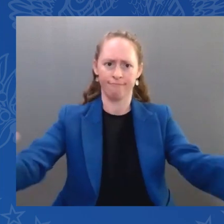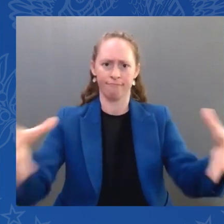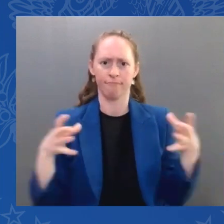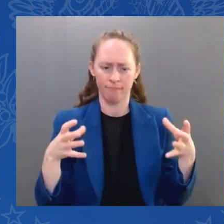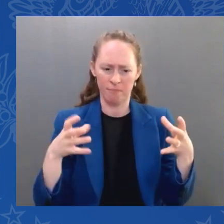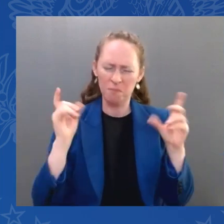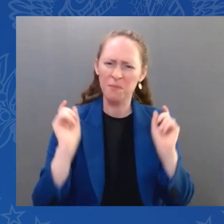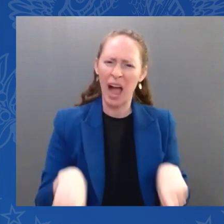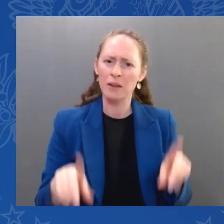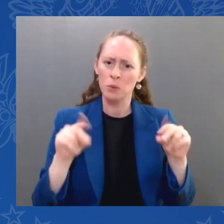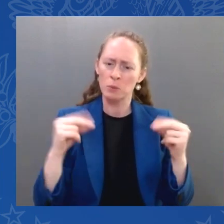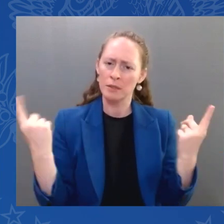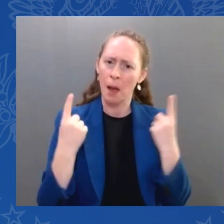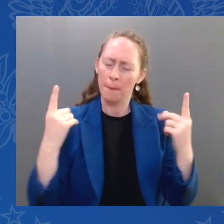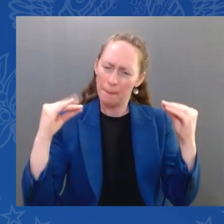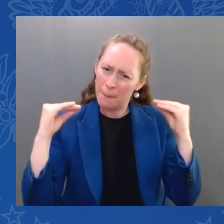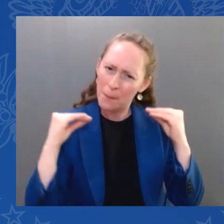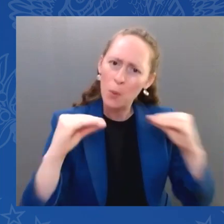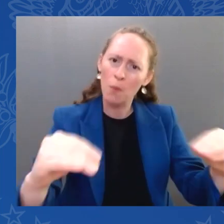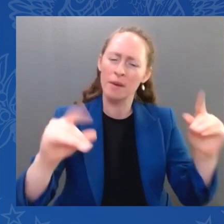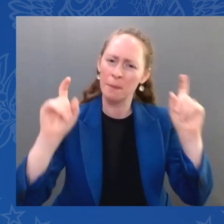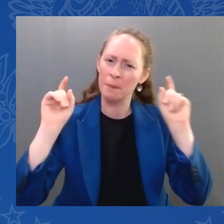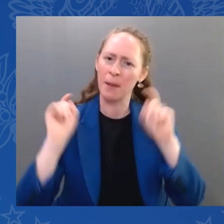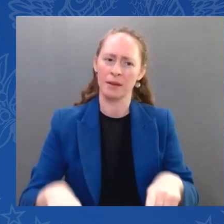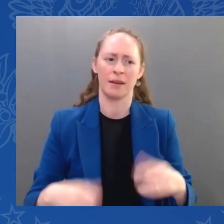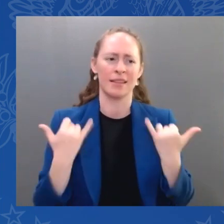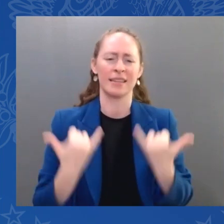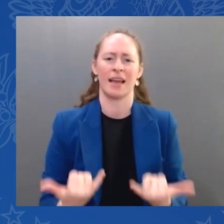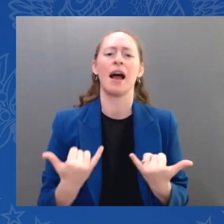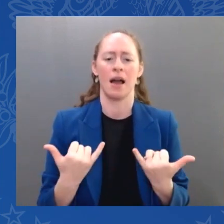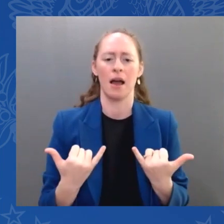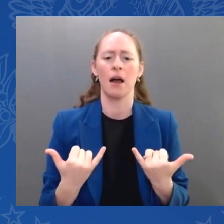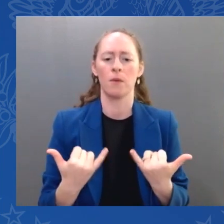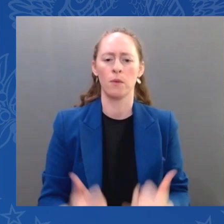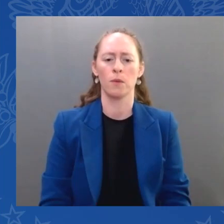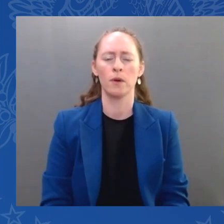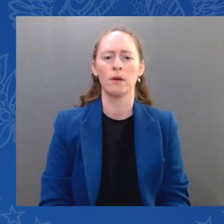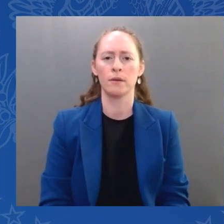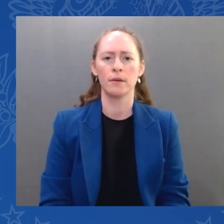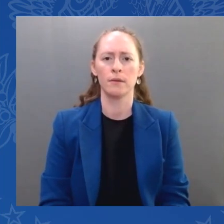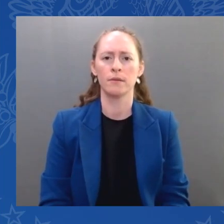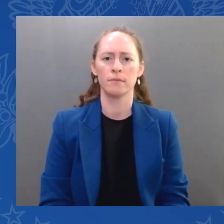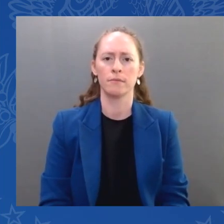that's not what we can do. It's to take the -- the take-away from this is that now --